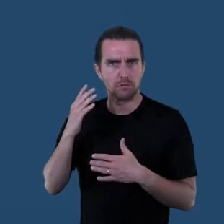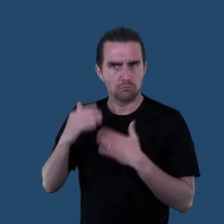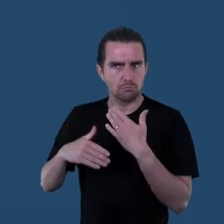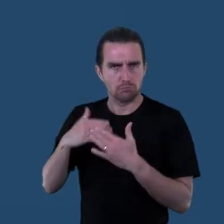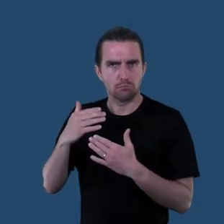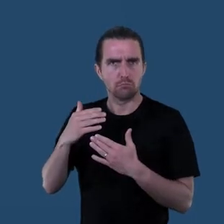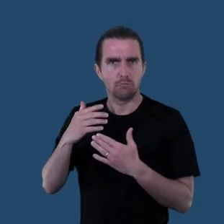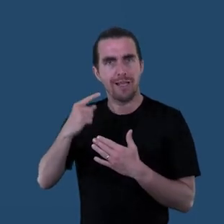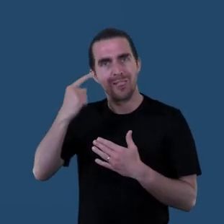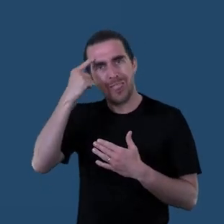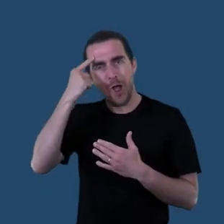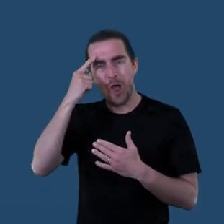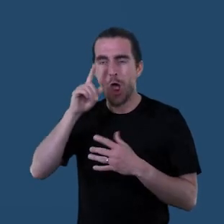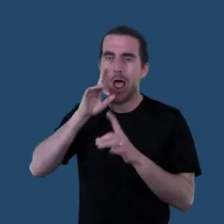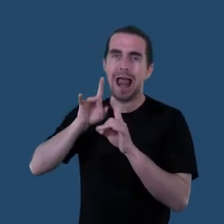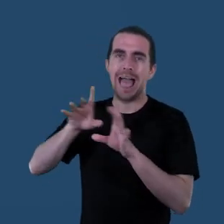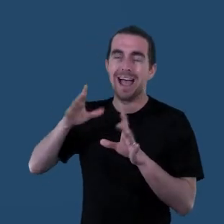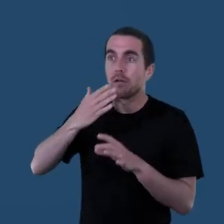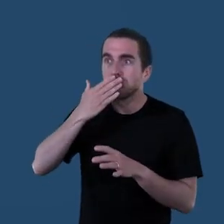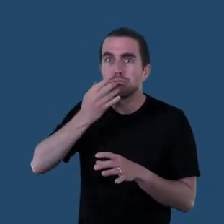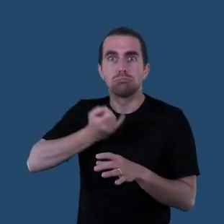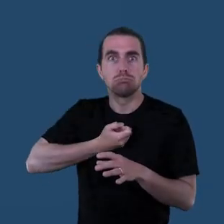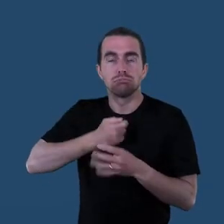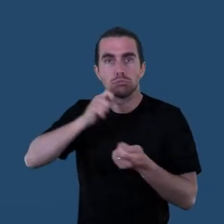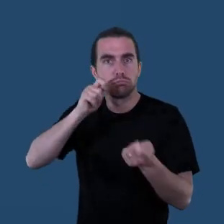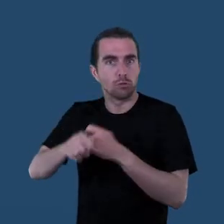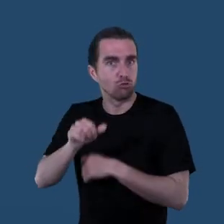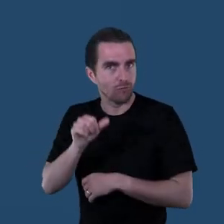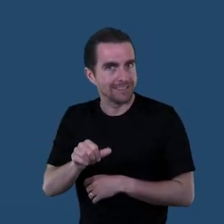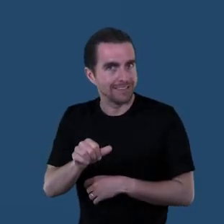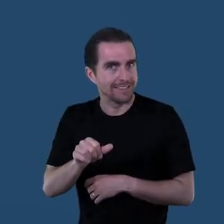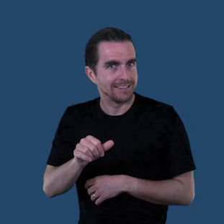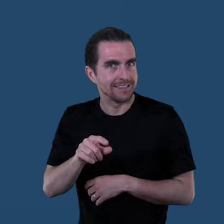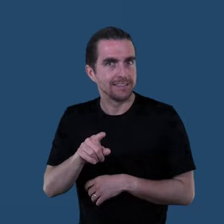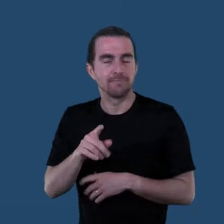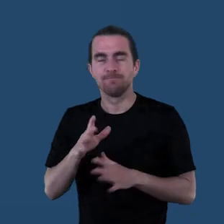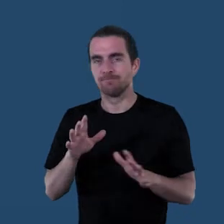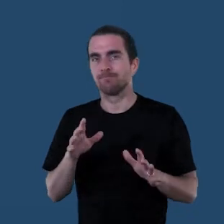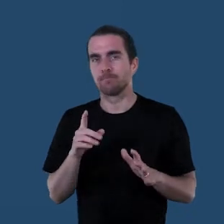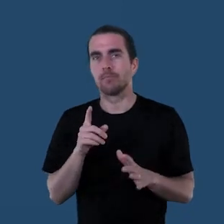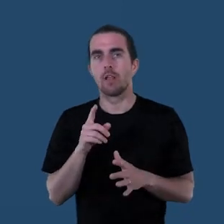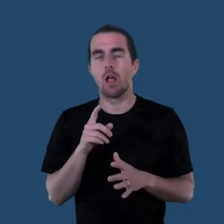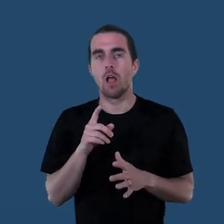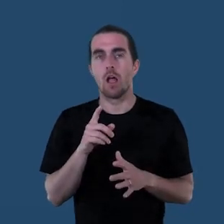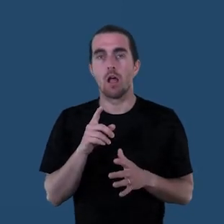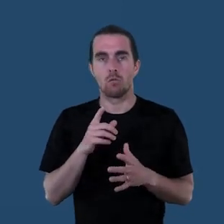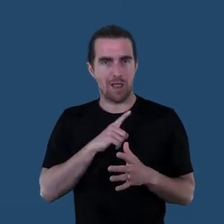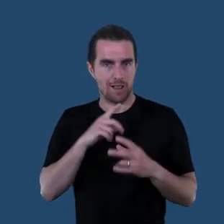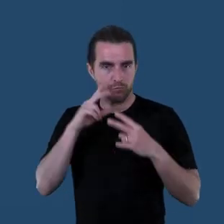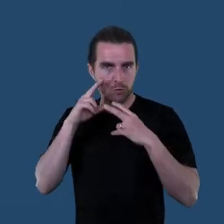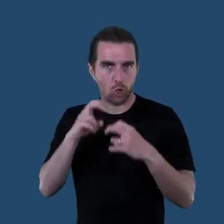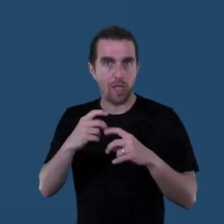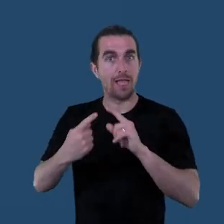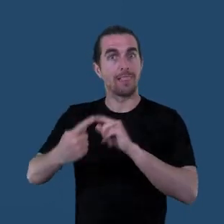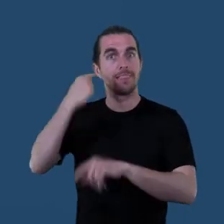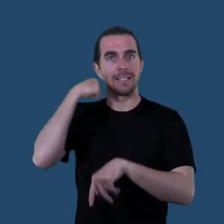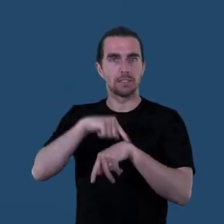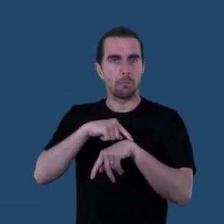a transformation in how it looks, hasn't it? Because, obviously, part of it's based on limited understanding.